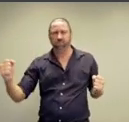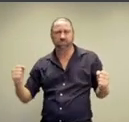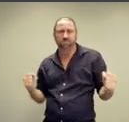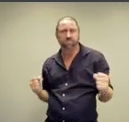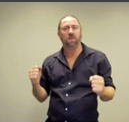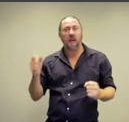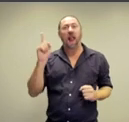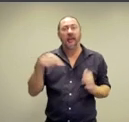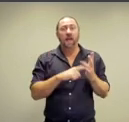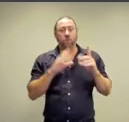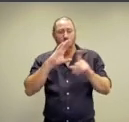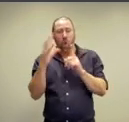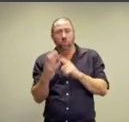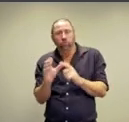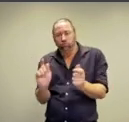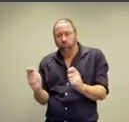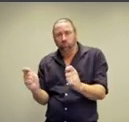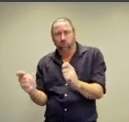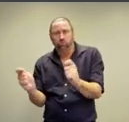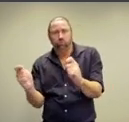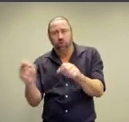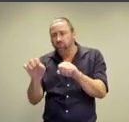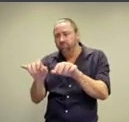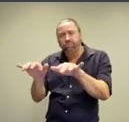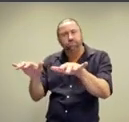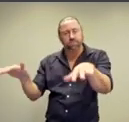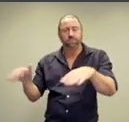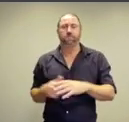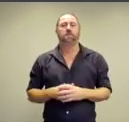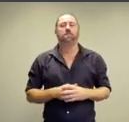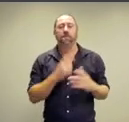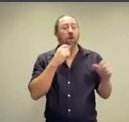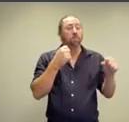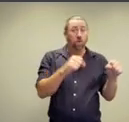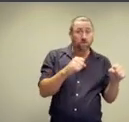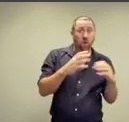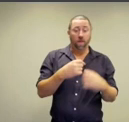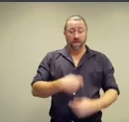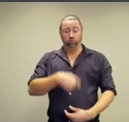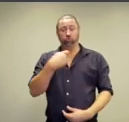broader subcultures that emerge in that mid 20th century period.